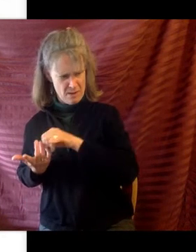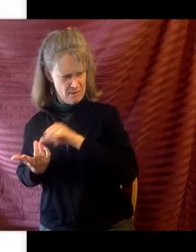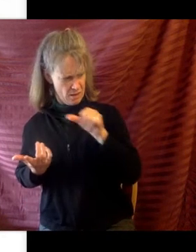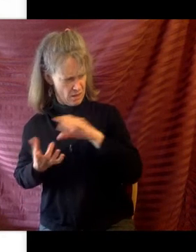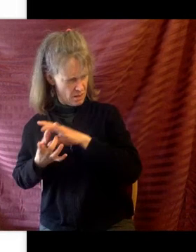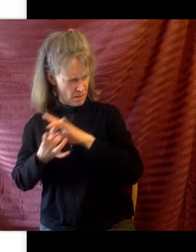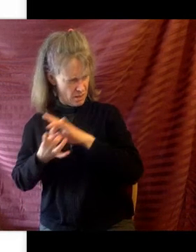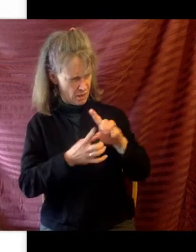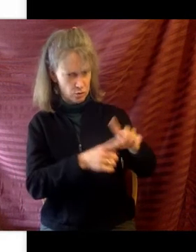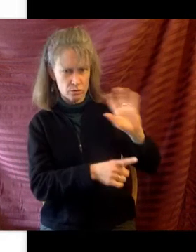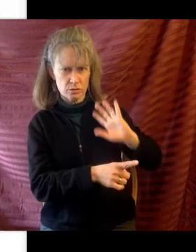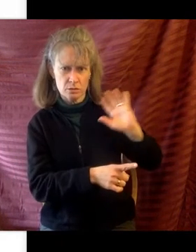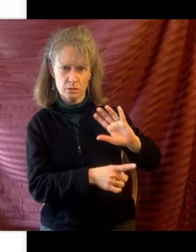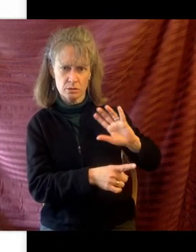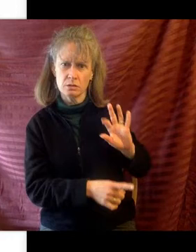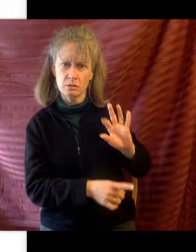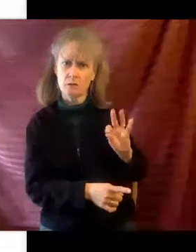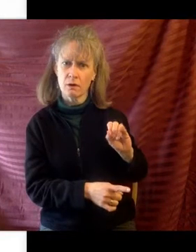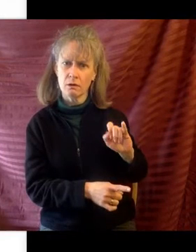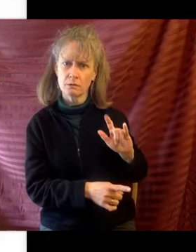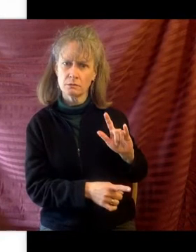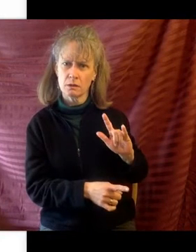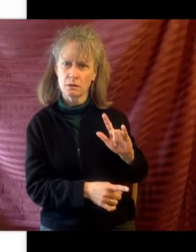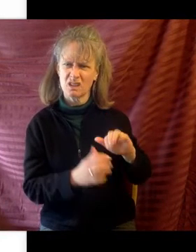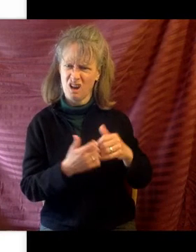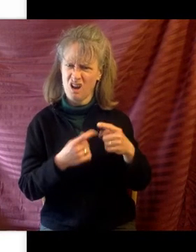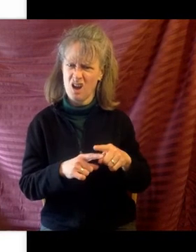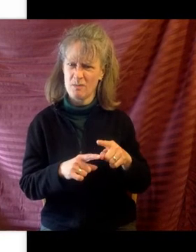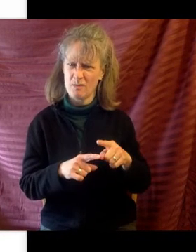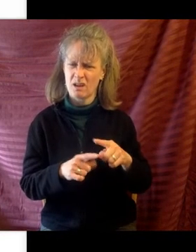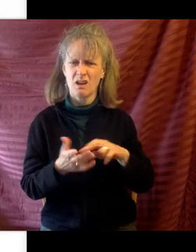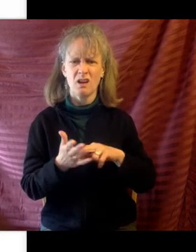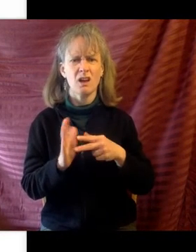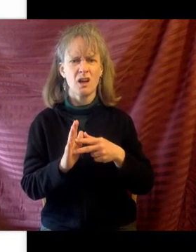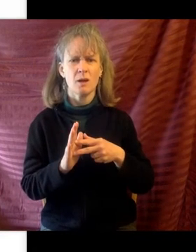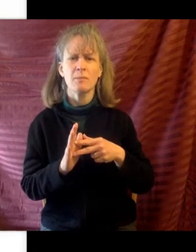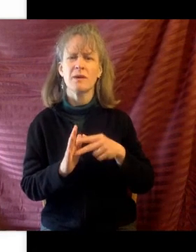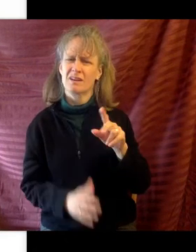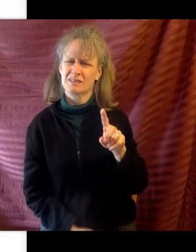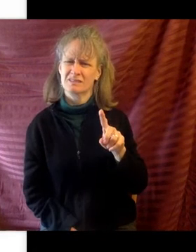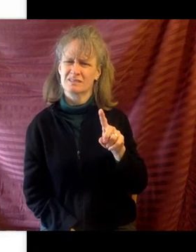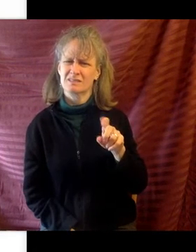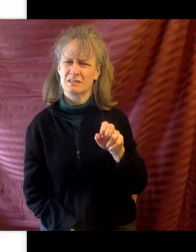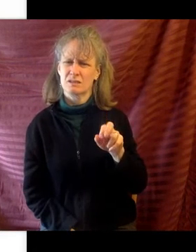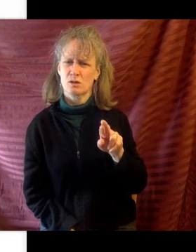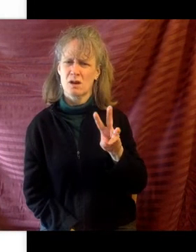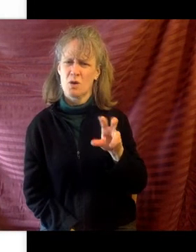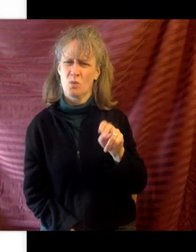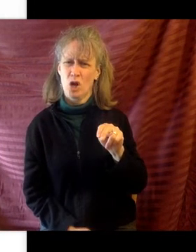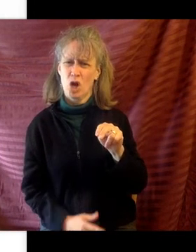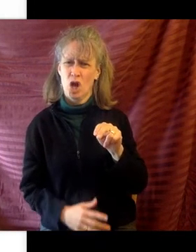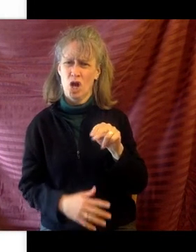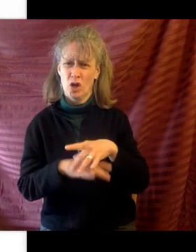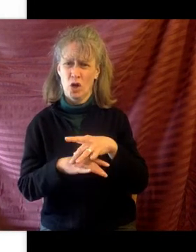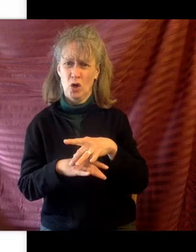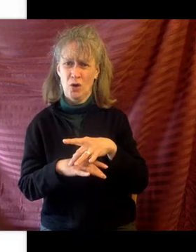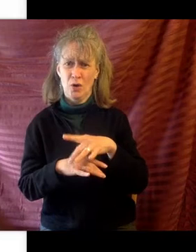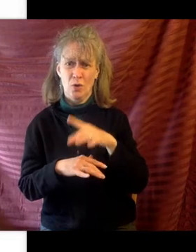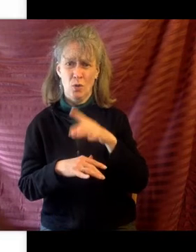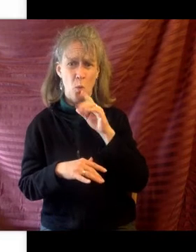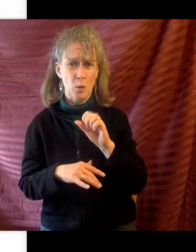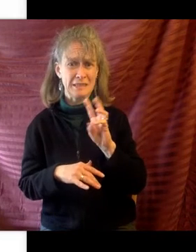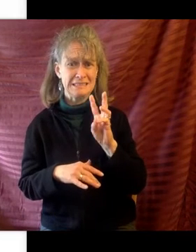In order for such changes to occur, Darwin figured the earth - that earth must be much older than 6,000 years.